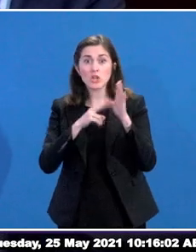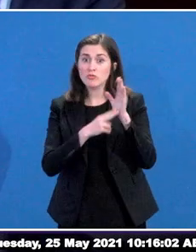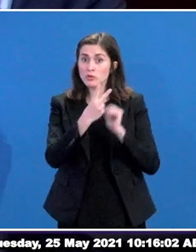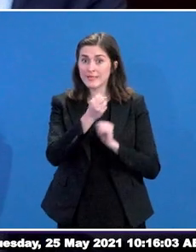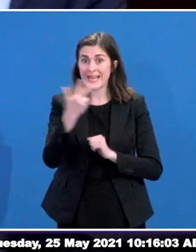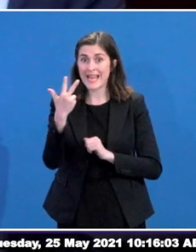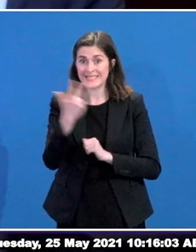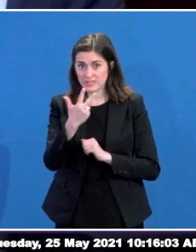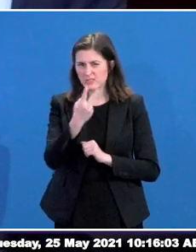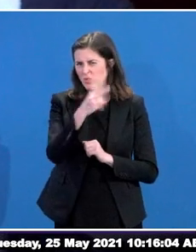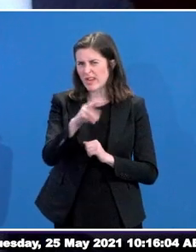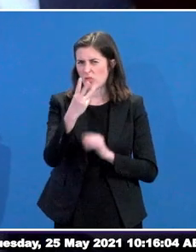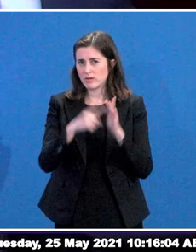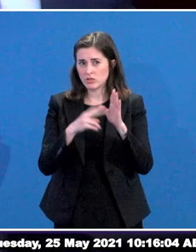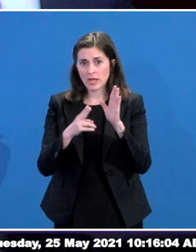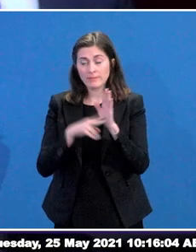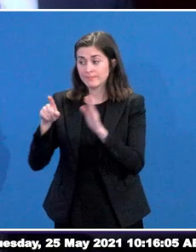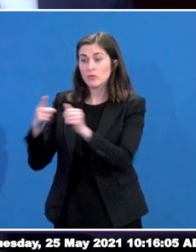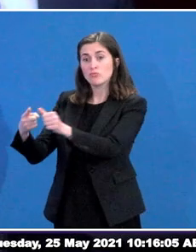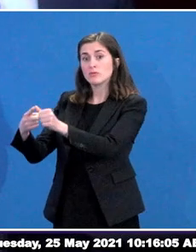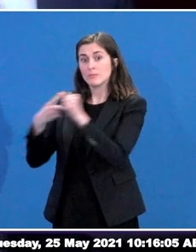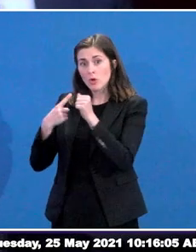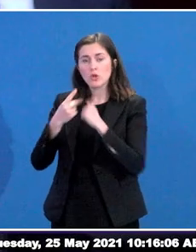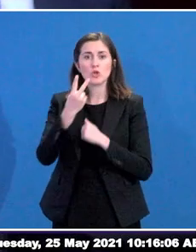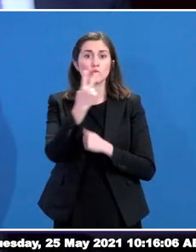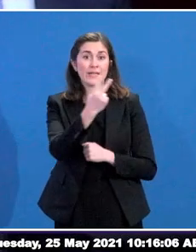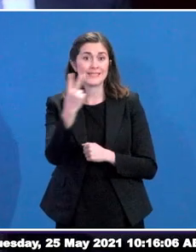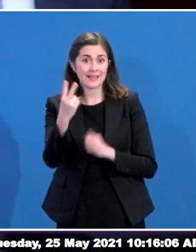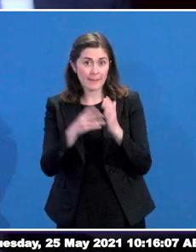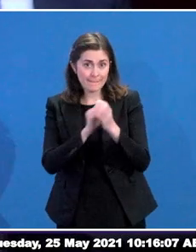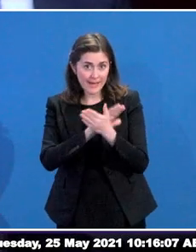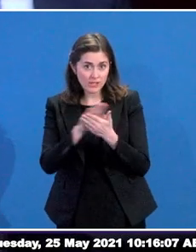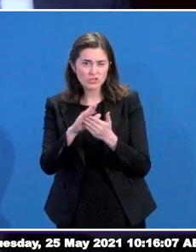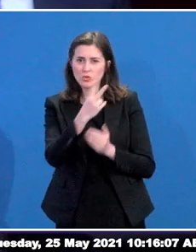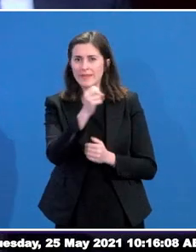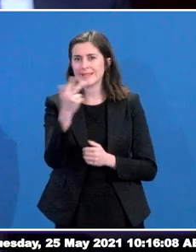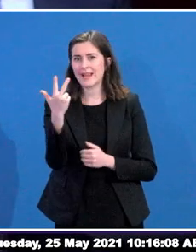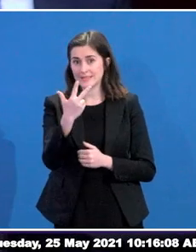And you received a response on the 22nd of March 2018? Yeah.